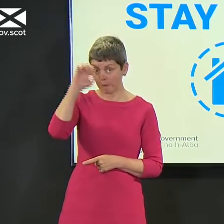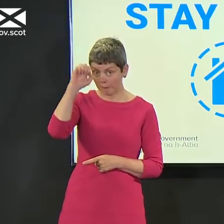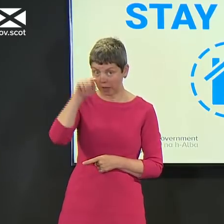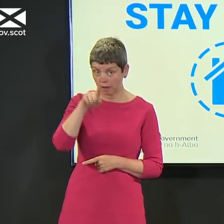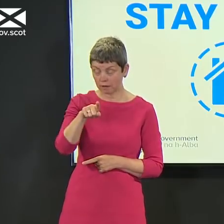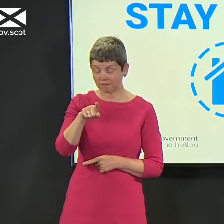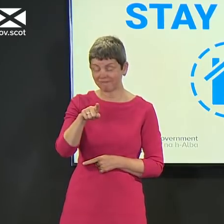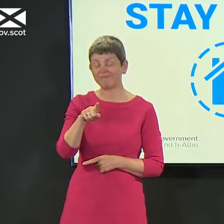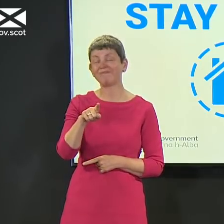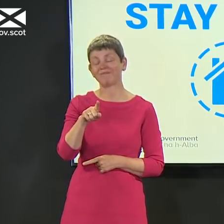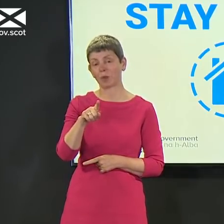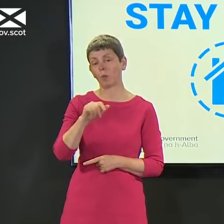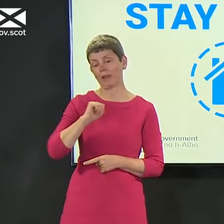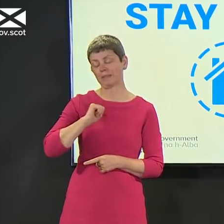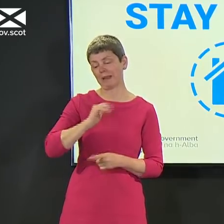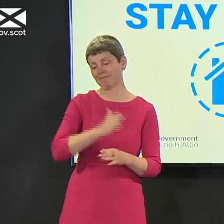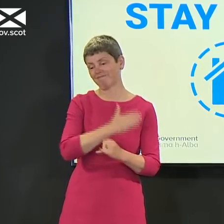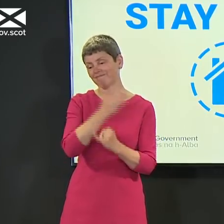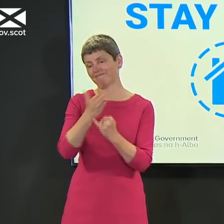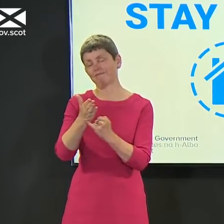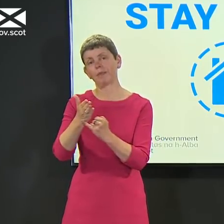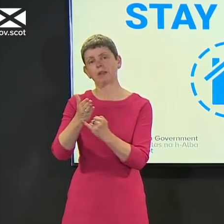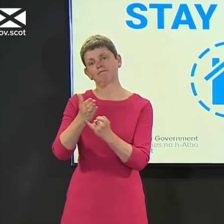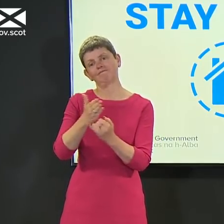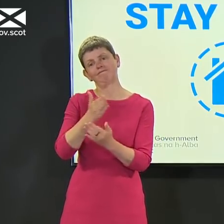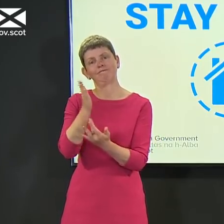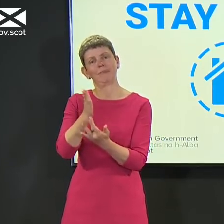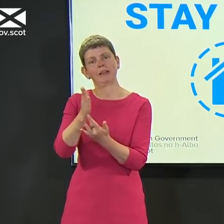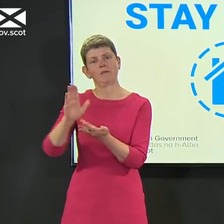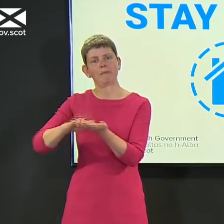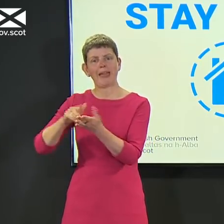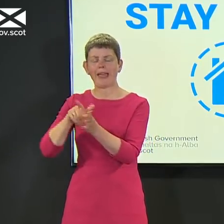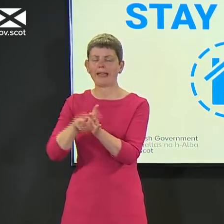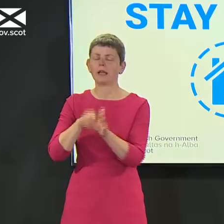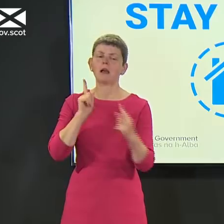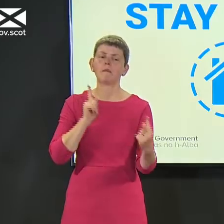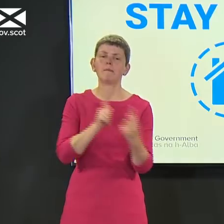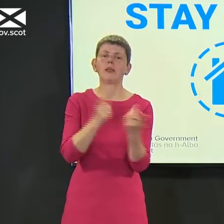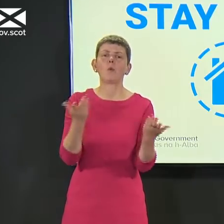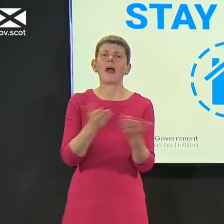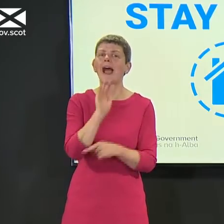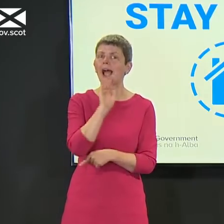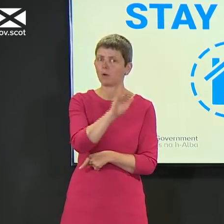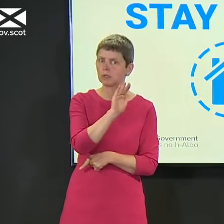the middle of may meetings must still be outdoors not inside our own homes and i would ask everybody